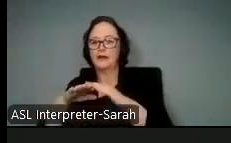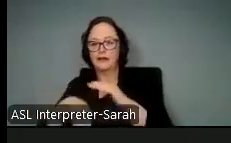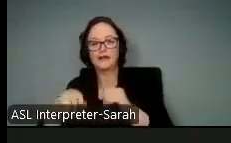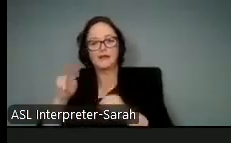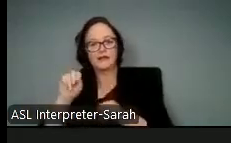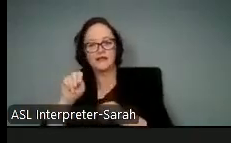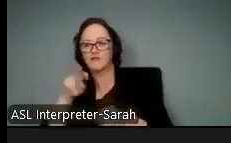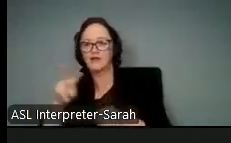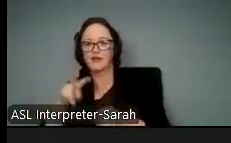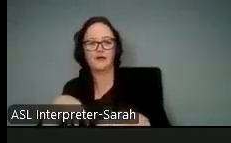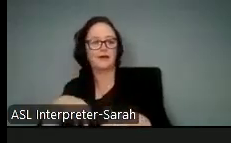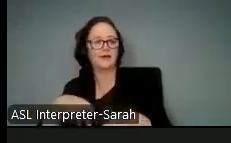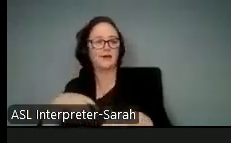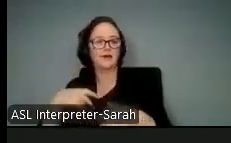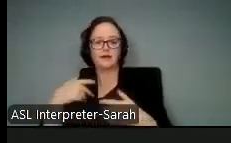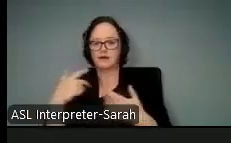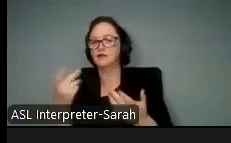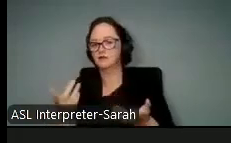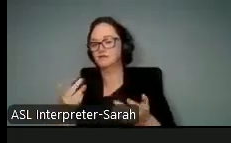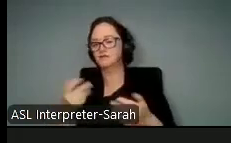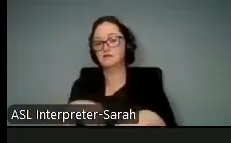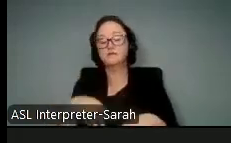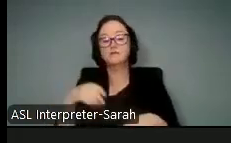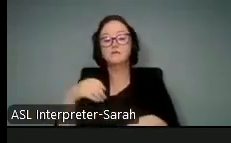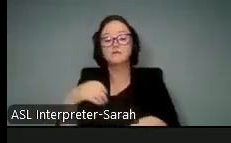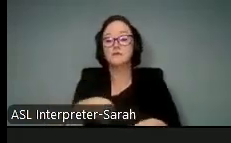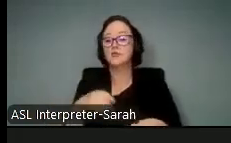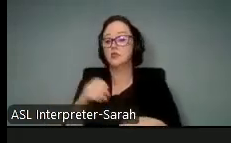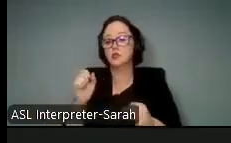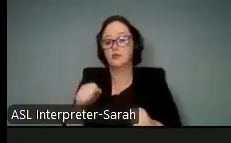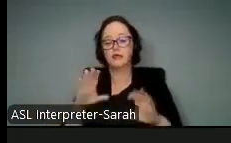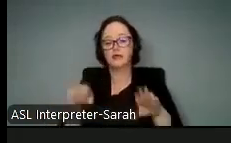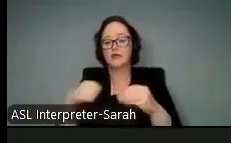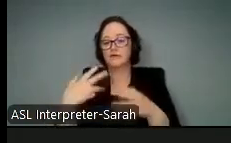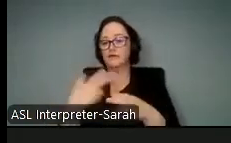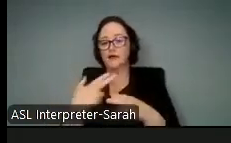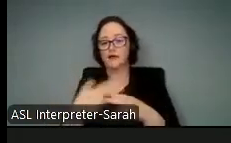If it's specific to a function on the website, you can also name it something like blog articles